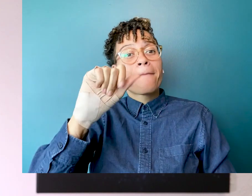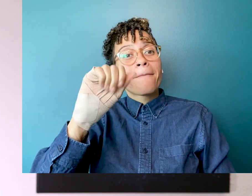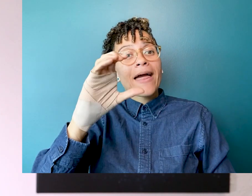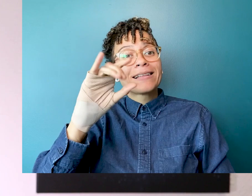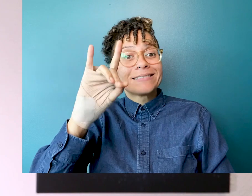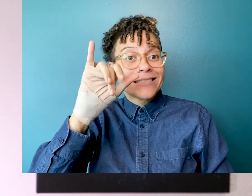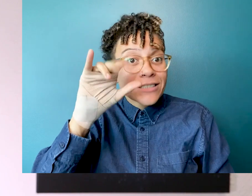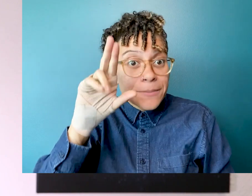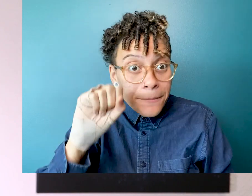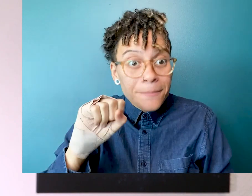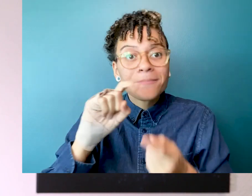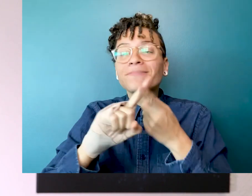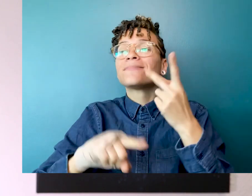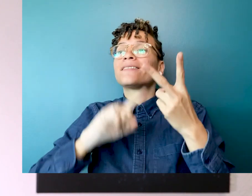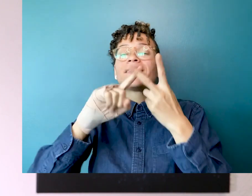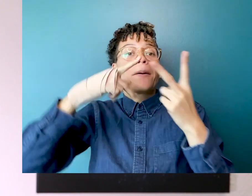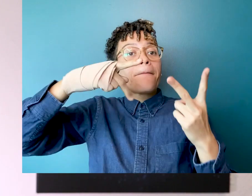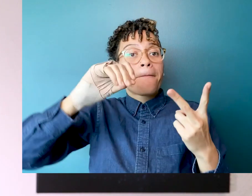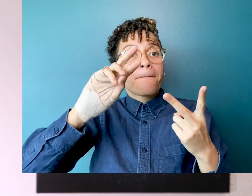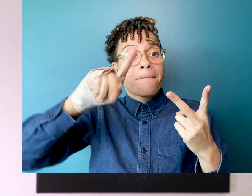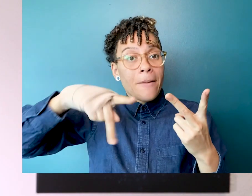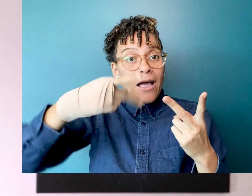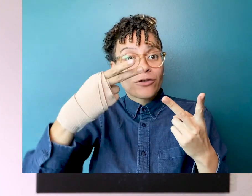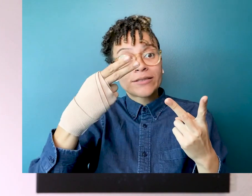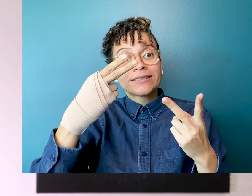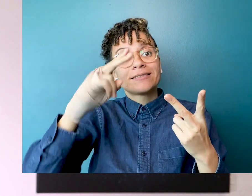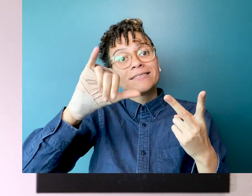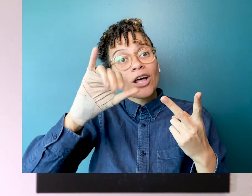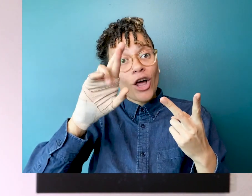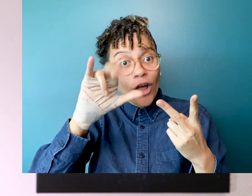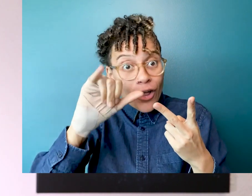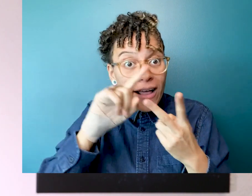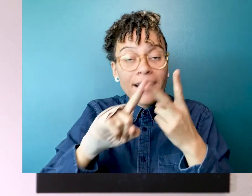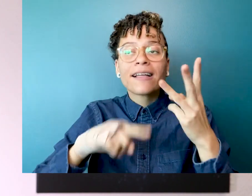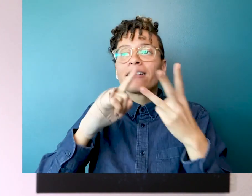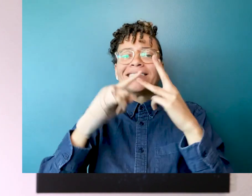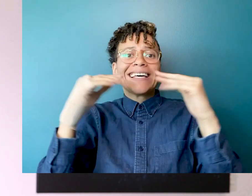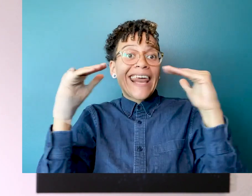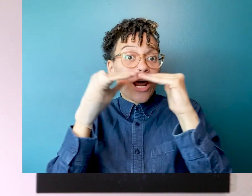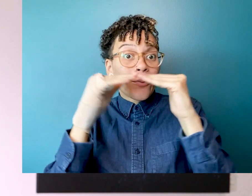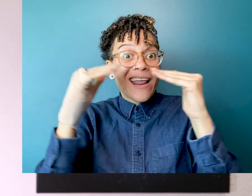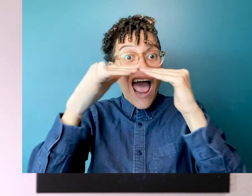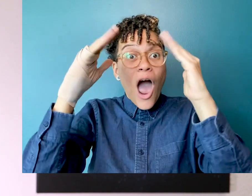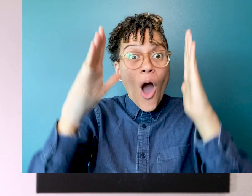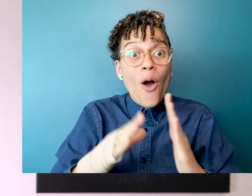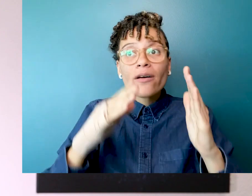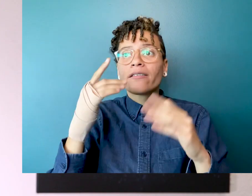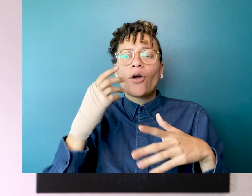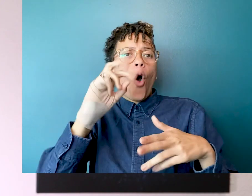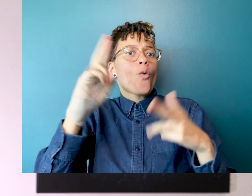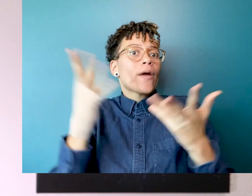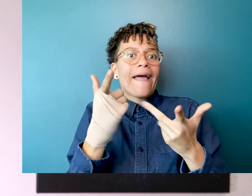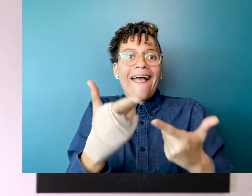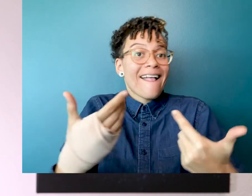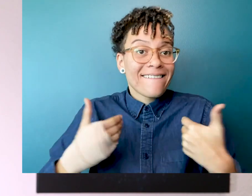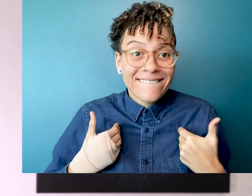course being the primary form of house division that most modern astrologers have used over the course of the past century.